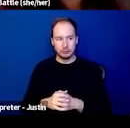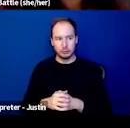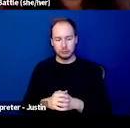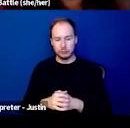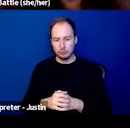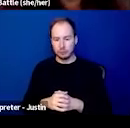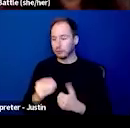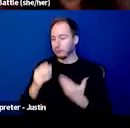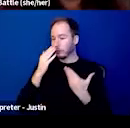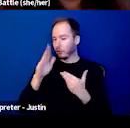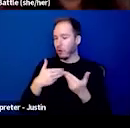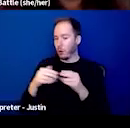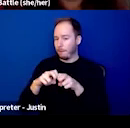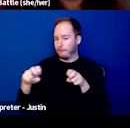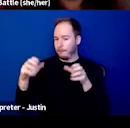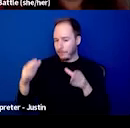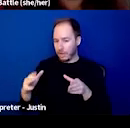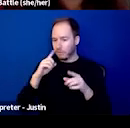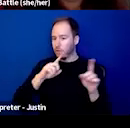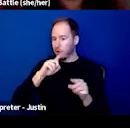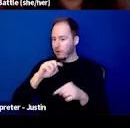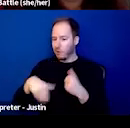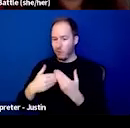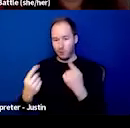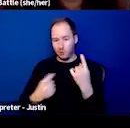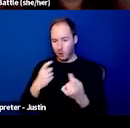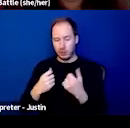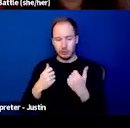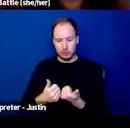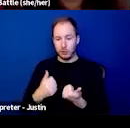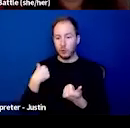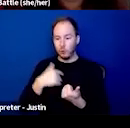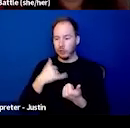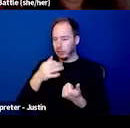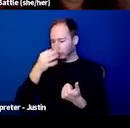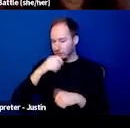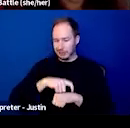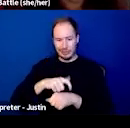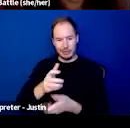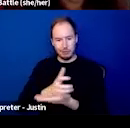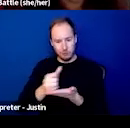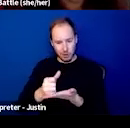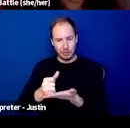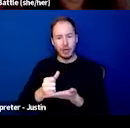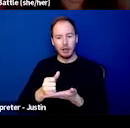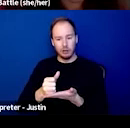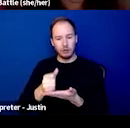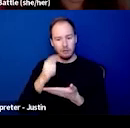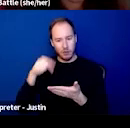Thank you to all of our panelists for answering those questions. So we're coming up on the end of our time for this panel.